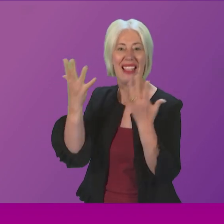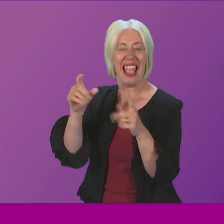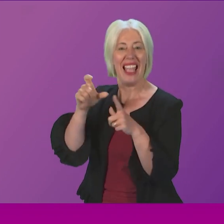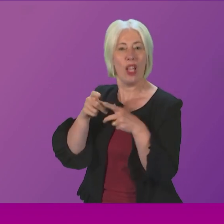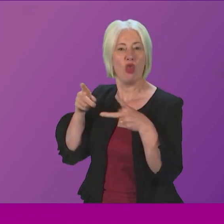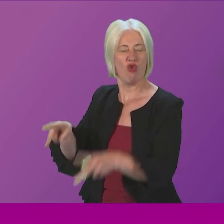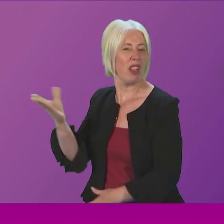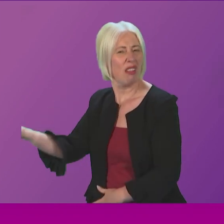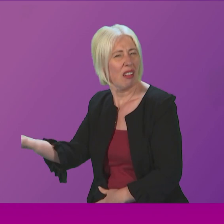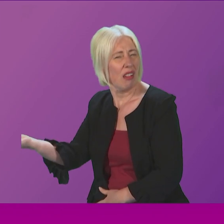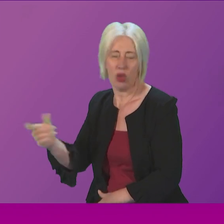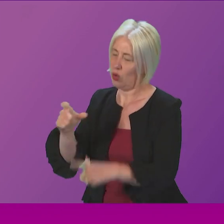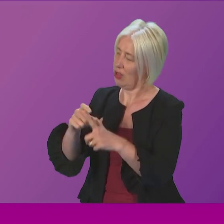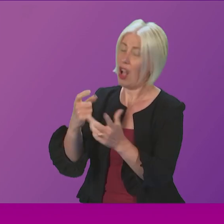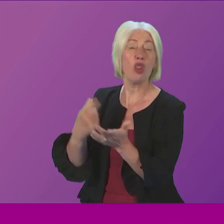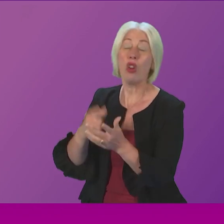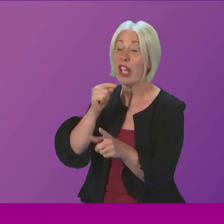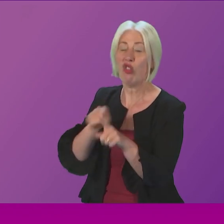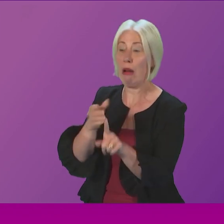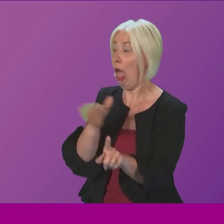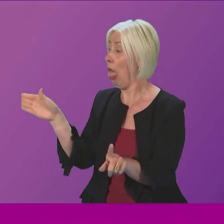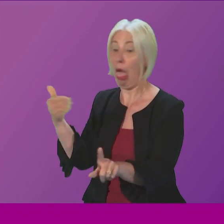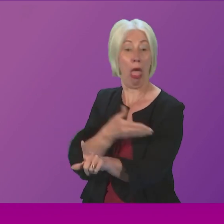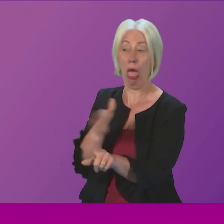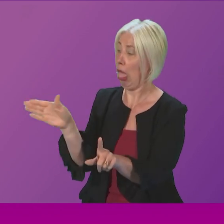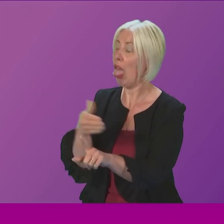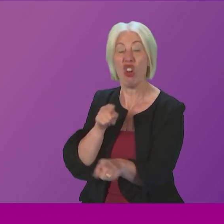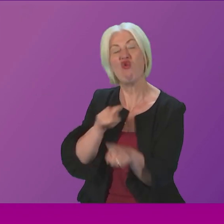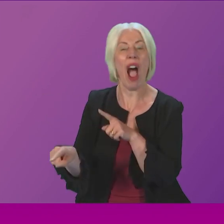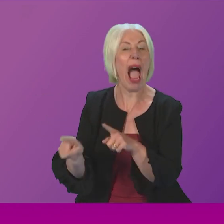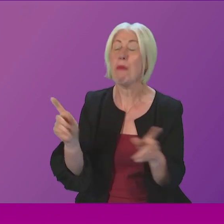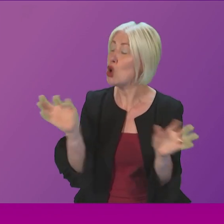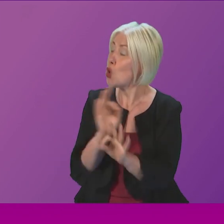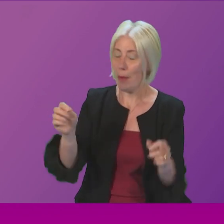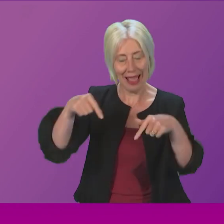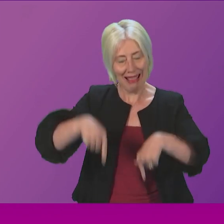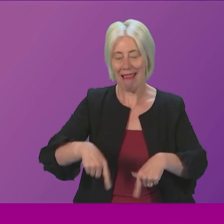Douglas Ross can try to deflect and dodge, but nobody in this country will forget that